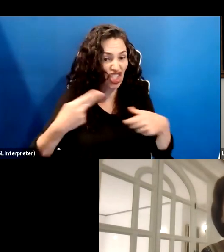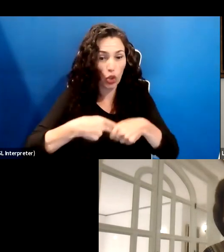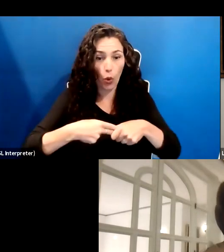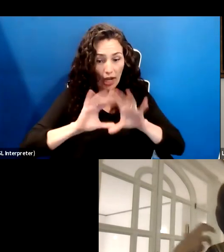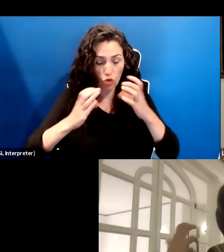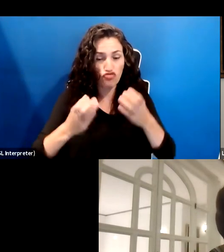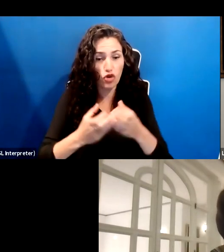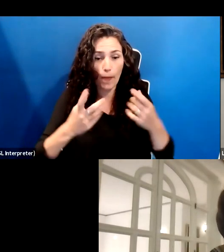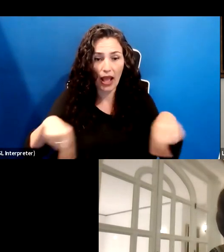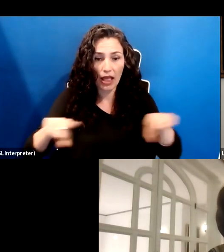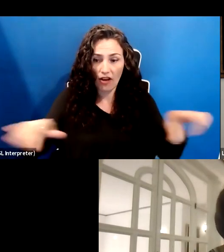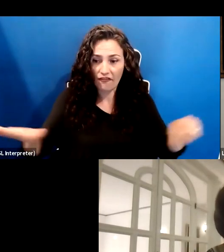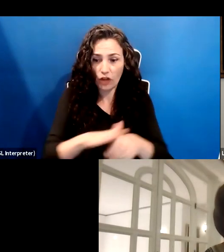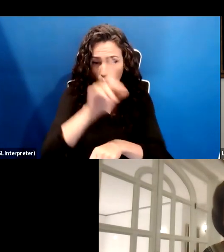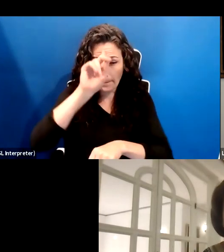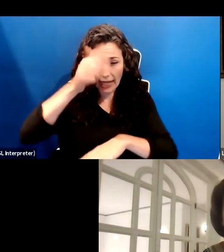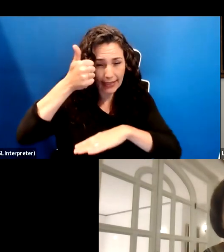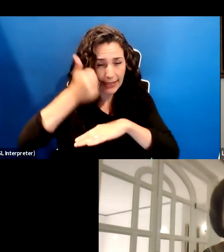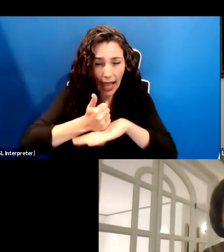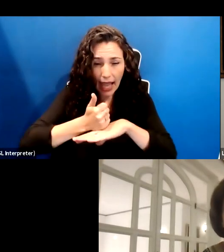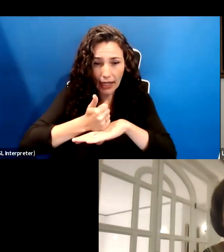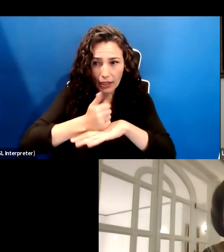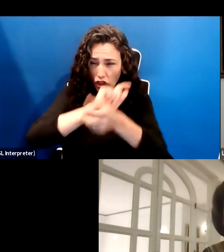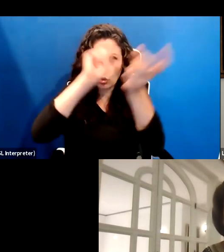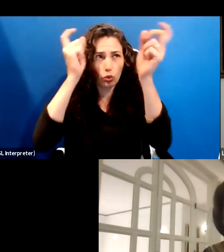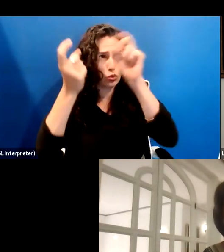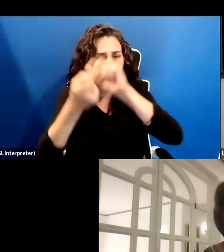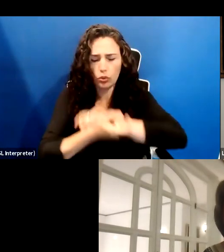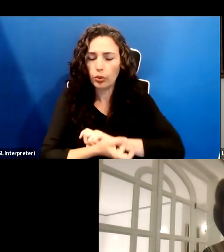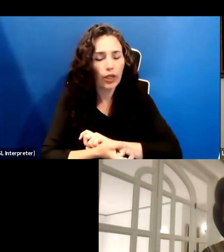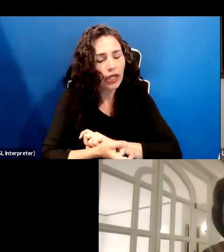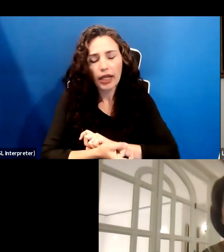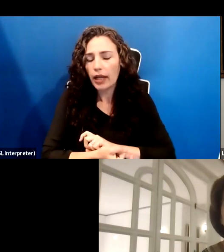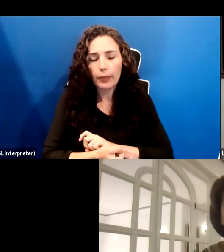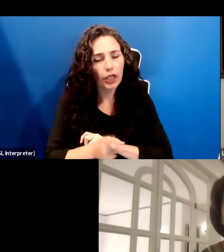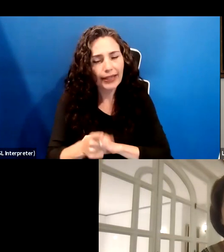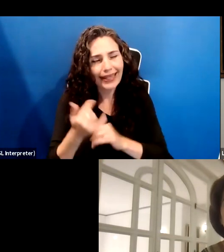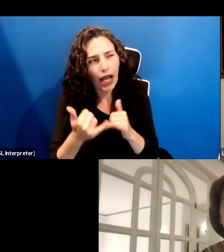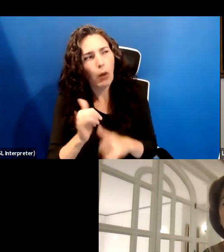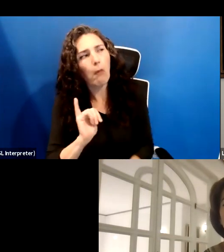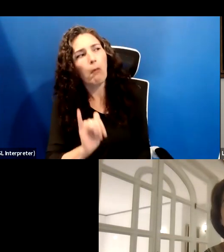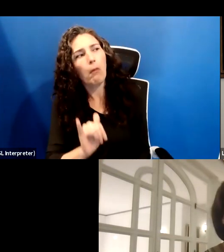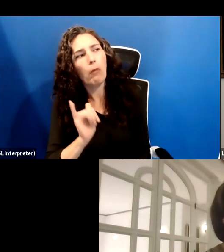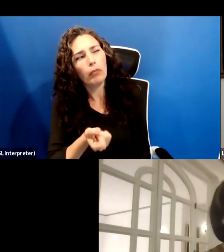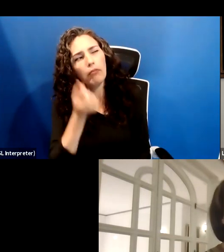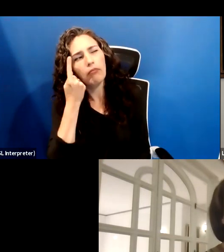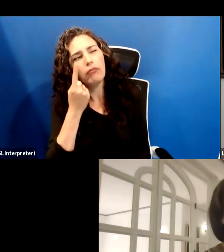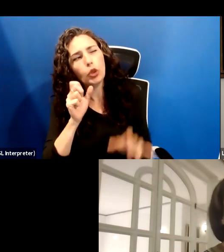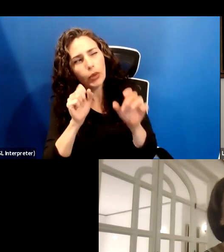and their entire mindset would change. You really can understand, and it's not some, you know,